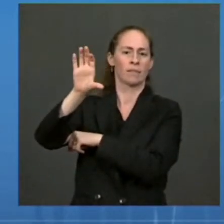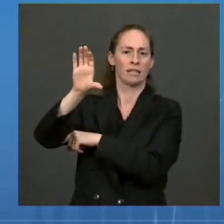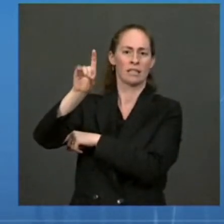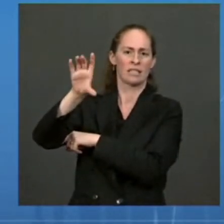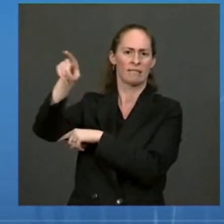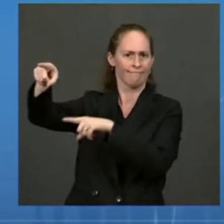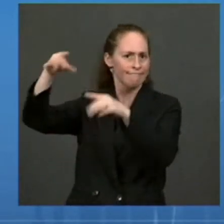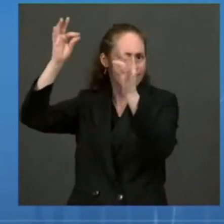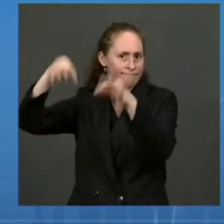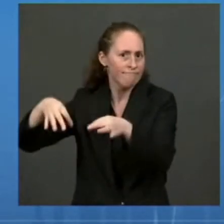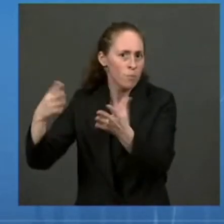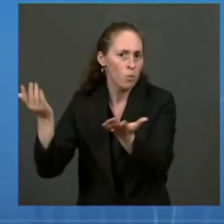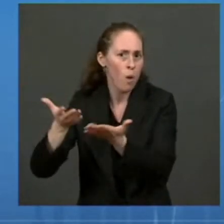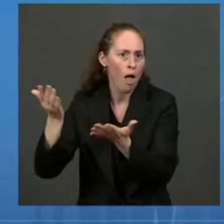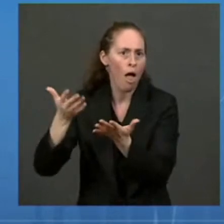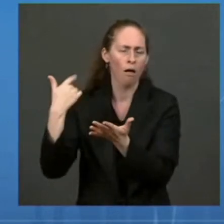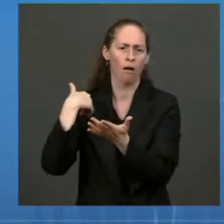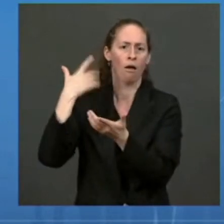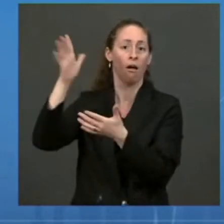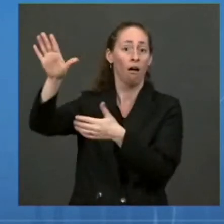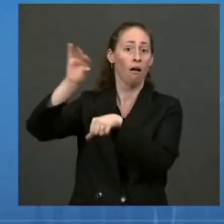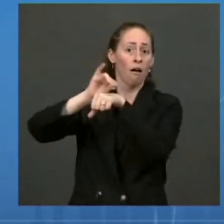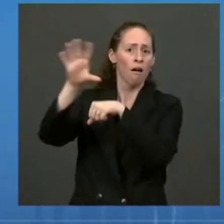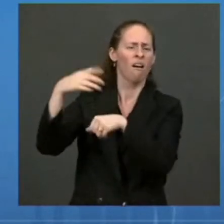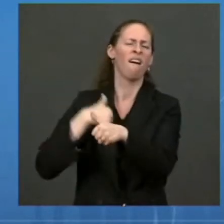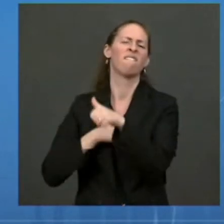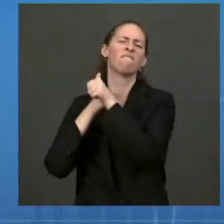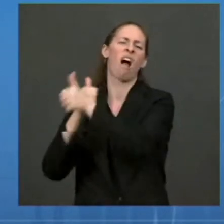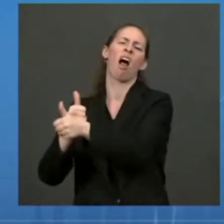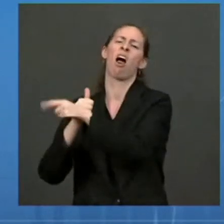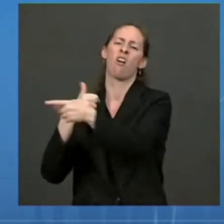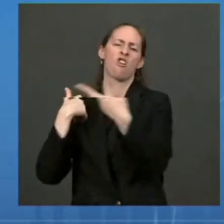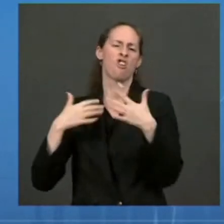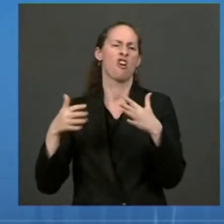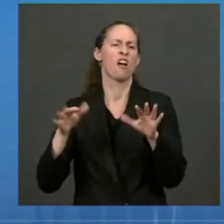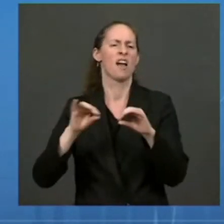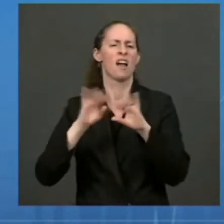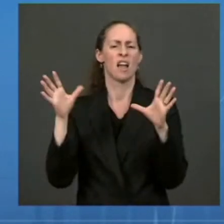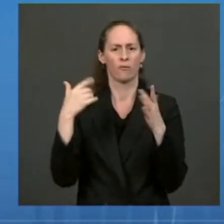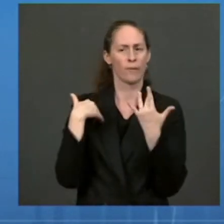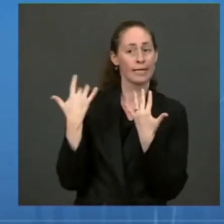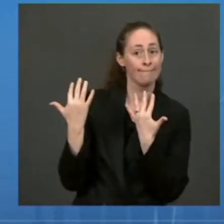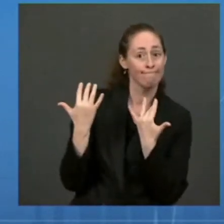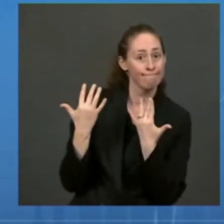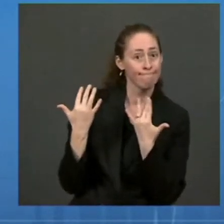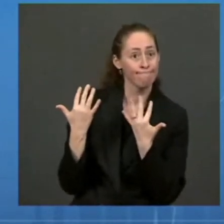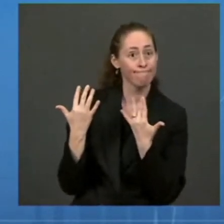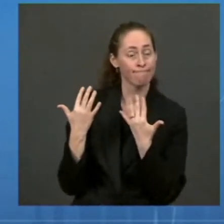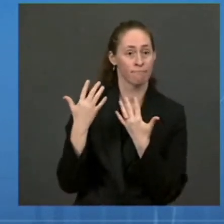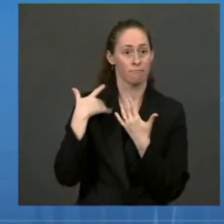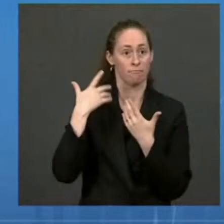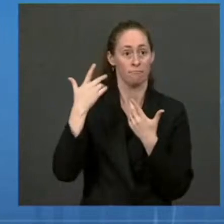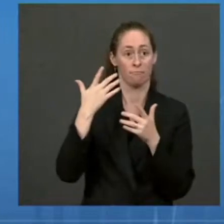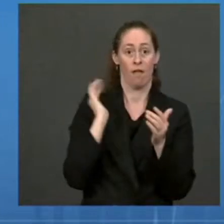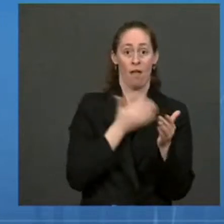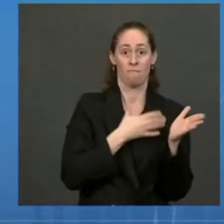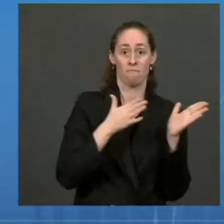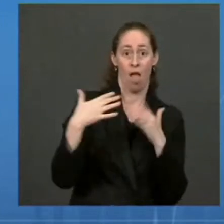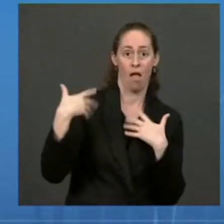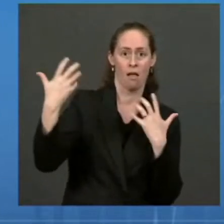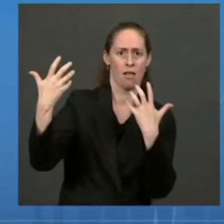THE FDA AND THE CDC INDEPENDENT